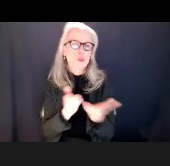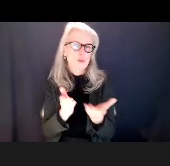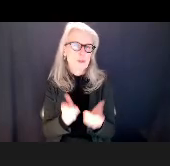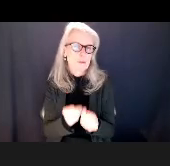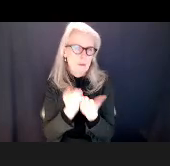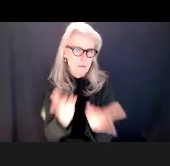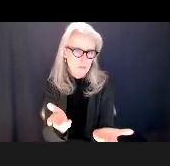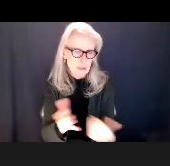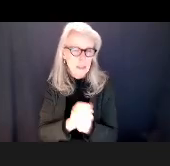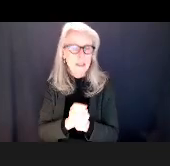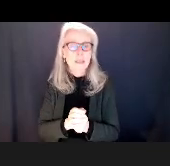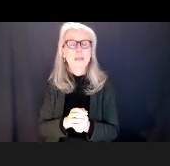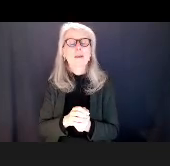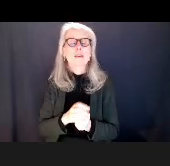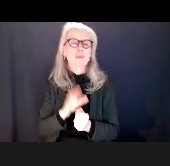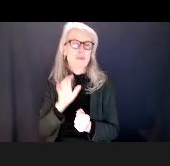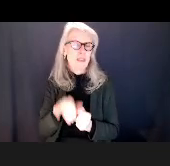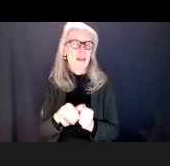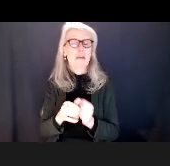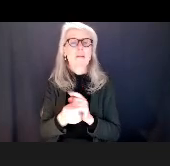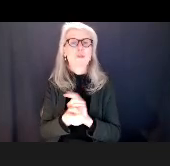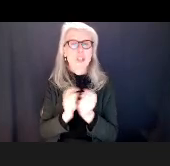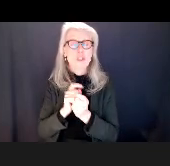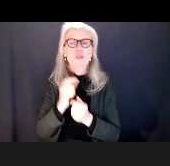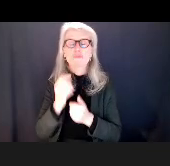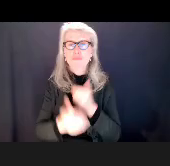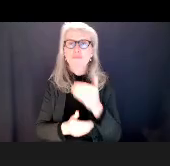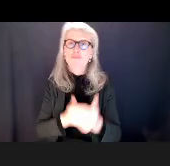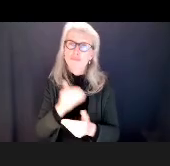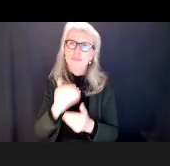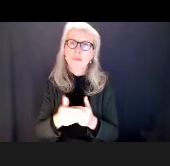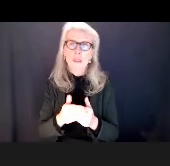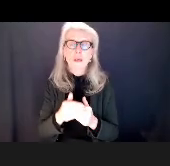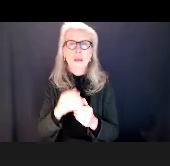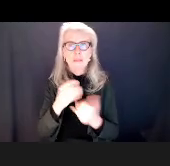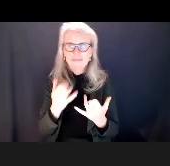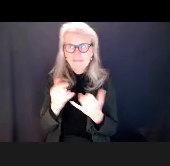entails an implementation and transition phase that they're undergoing right now. There's going